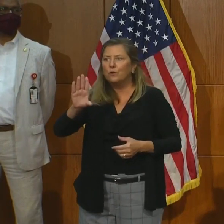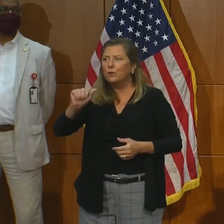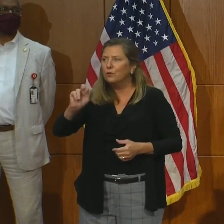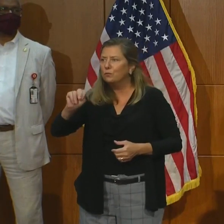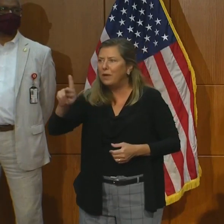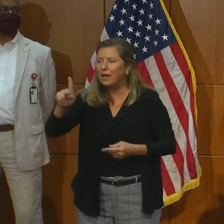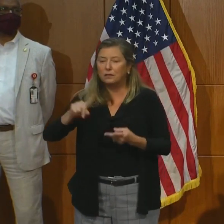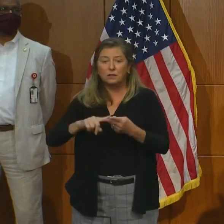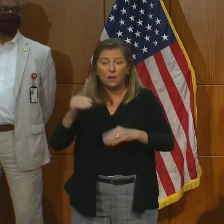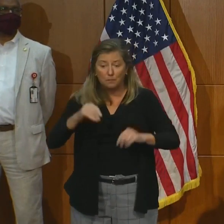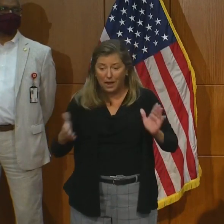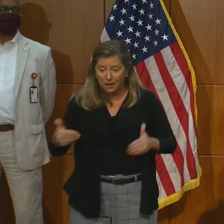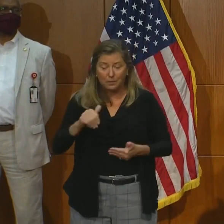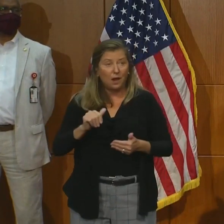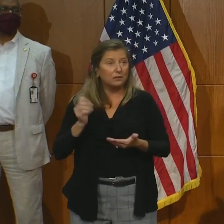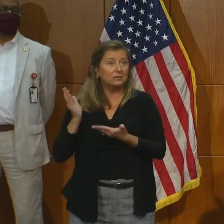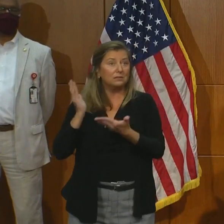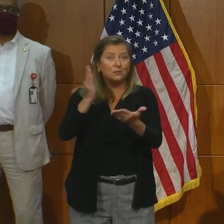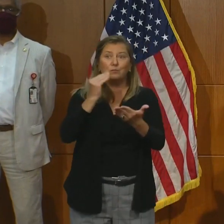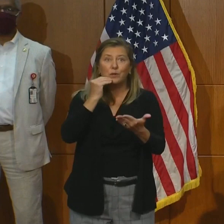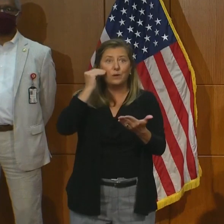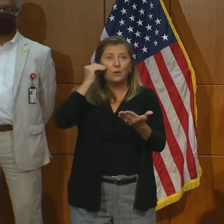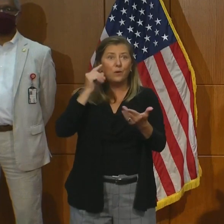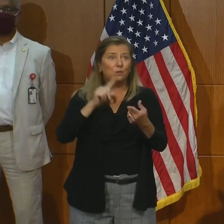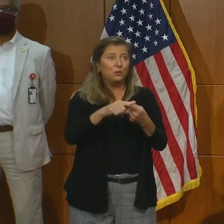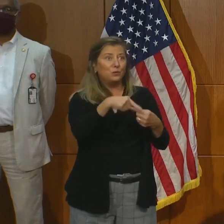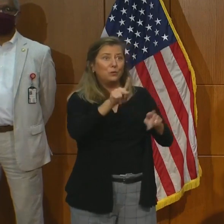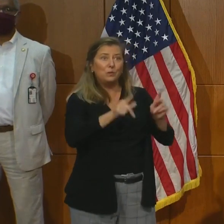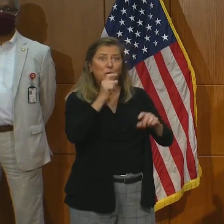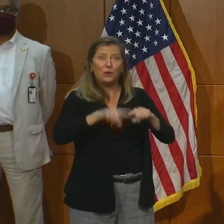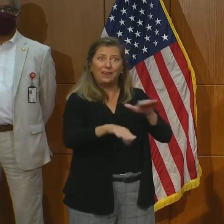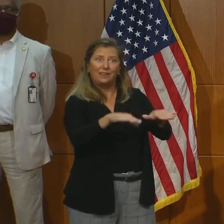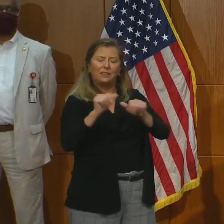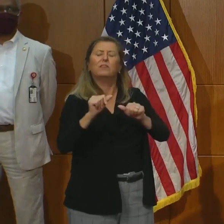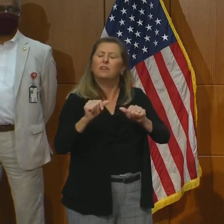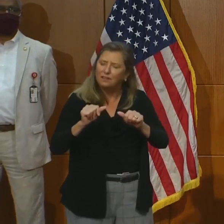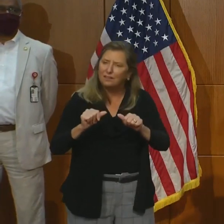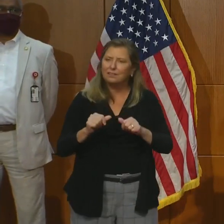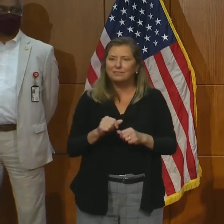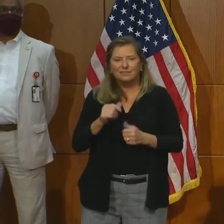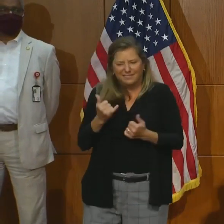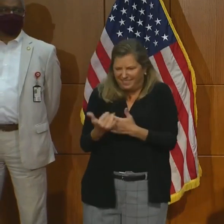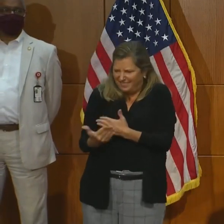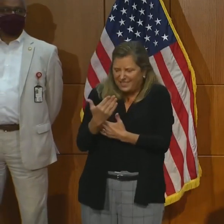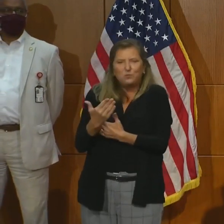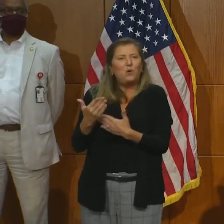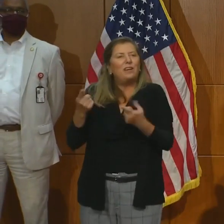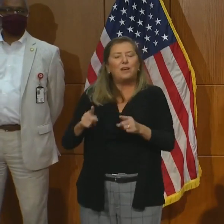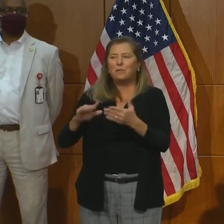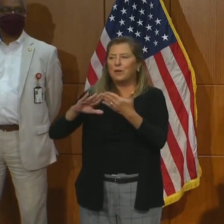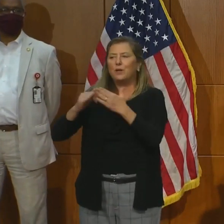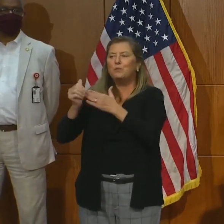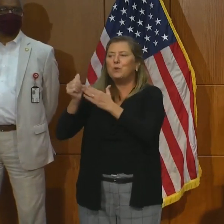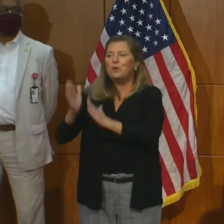HAPPENING. EVERY DAY. VIRGINIA FOR ARE MATING TO FOOD BANKS PACKING BOXES AND VOLUNTEERING